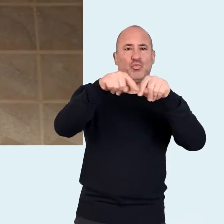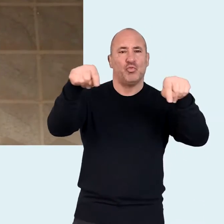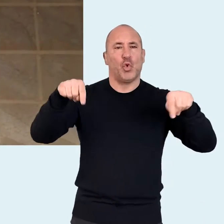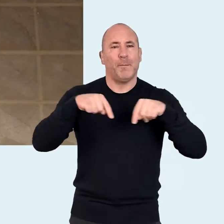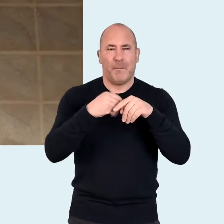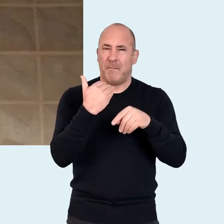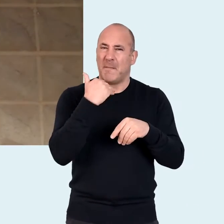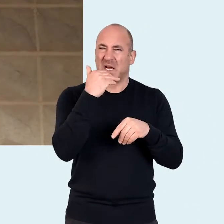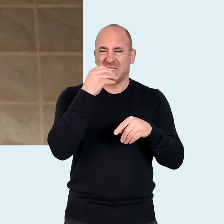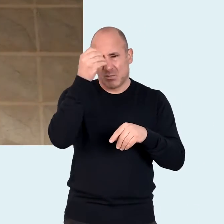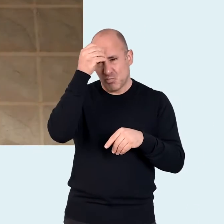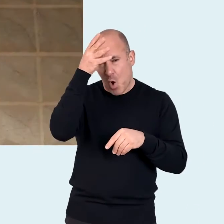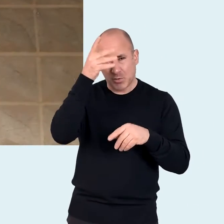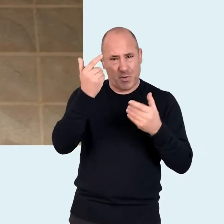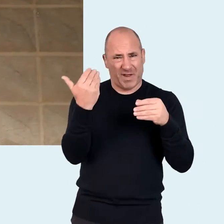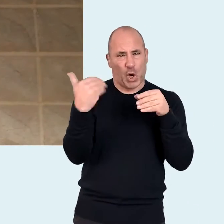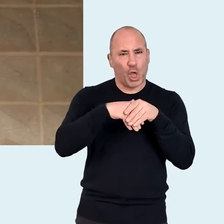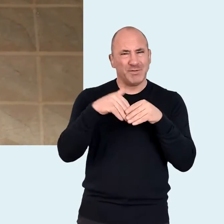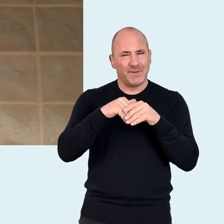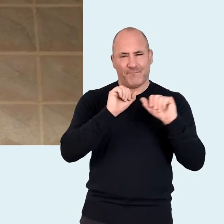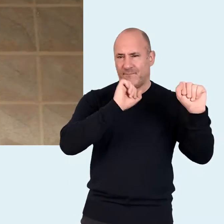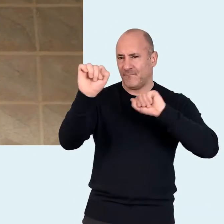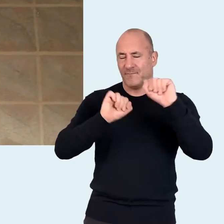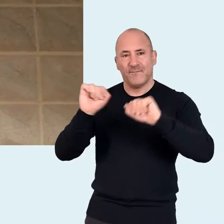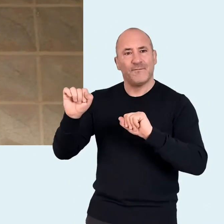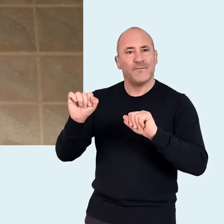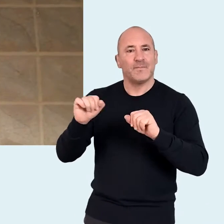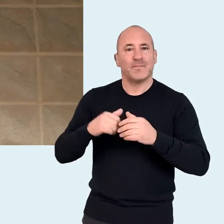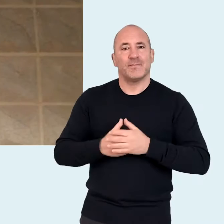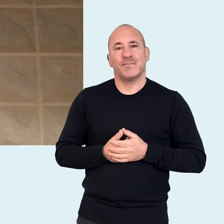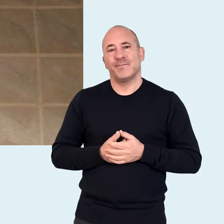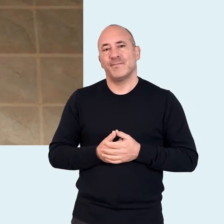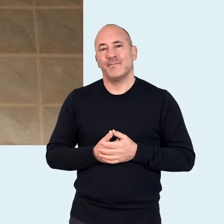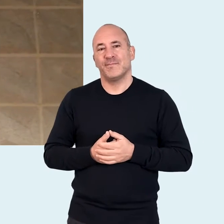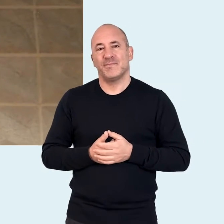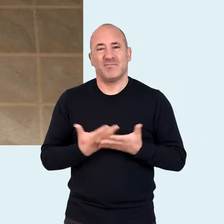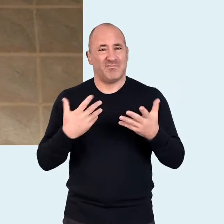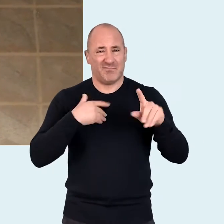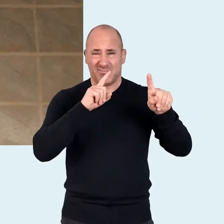to make sure we have plenty of people in the room with inclusive dance knowledge. We can